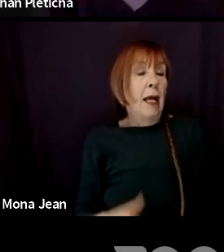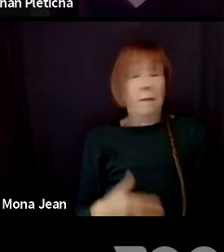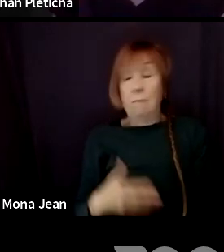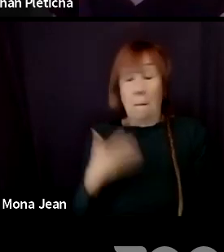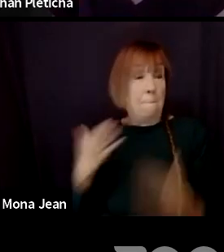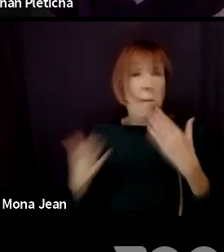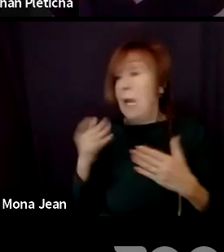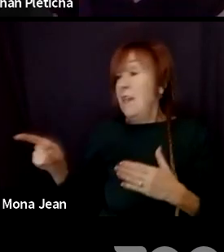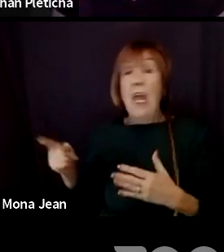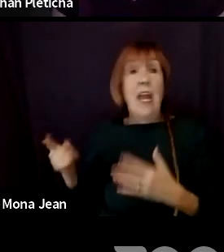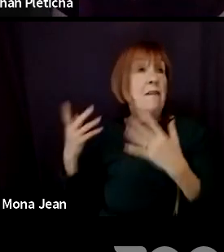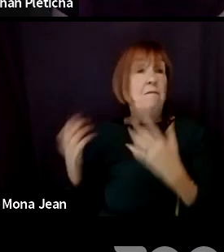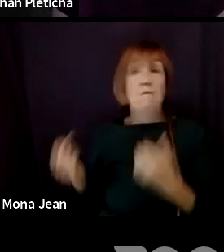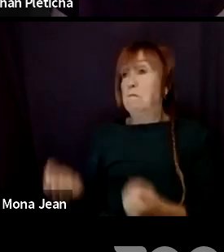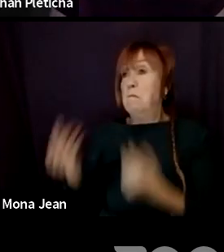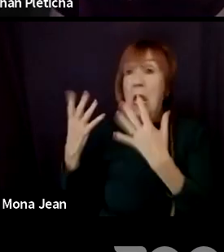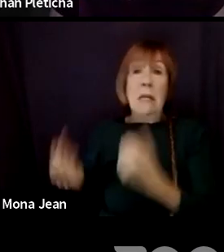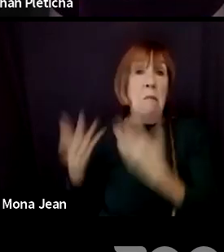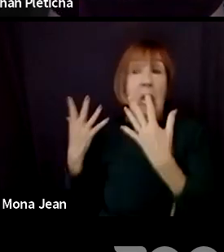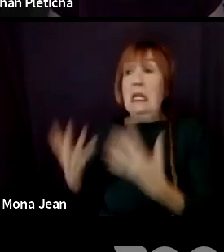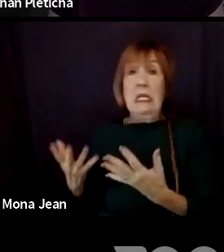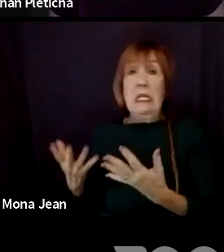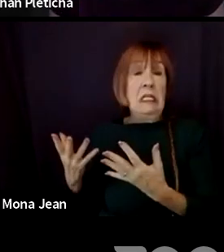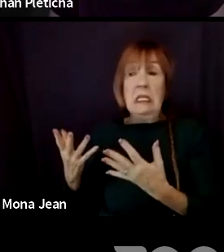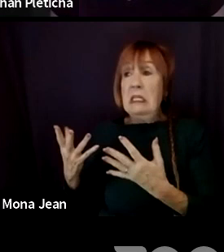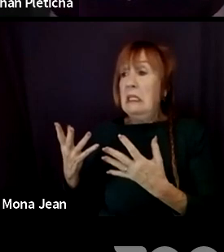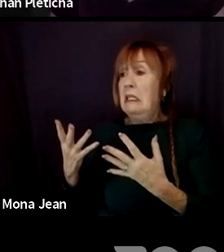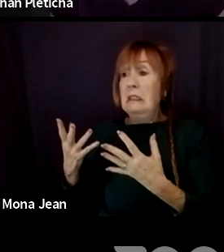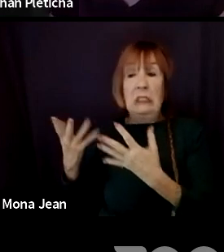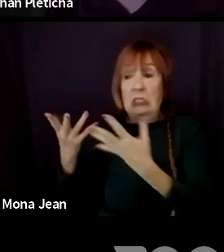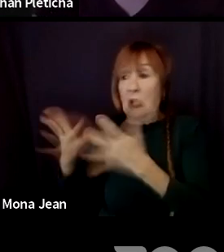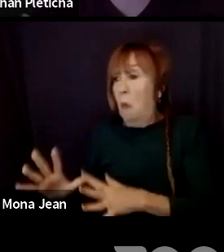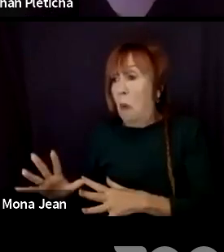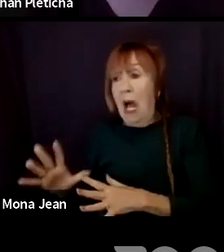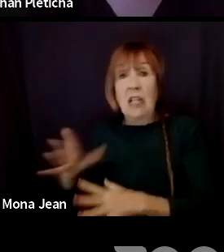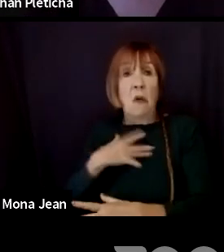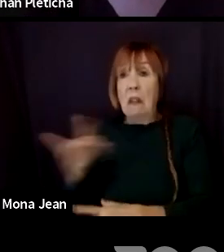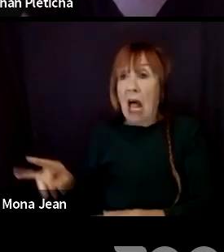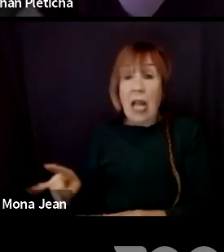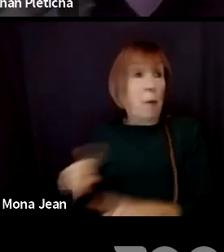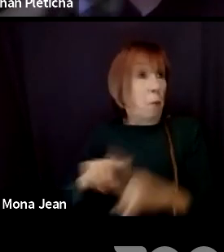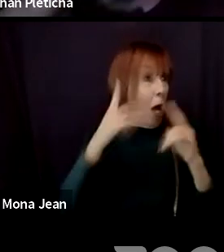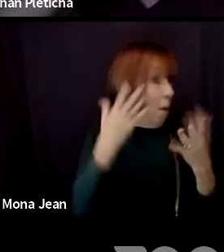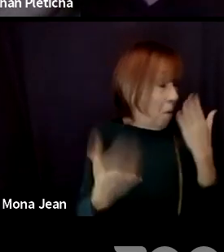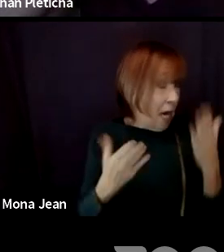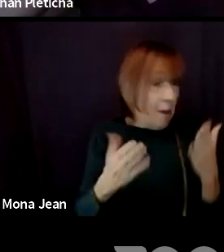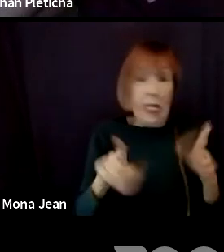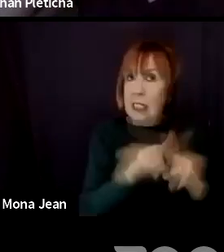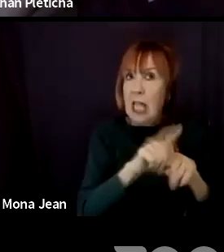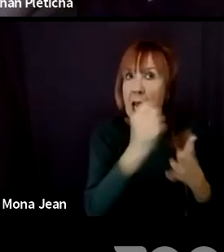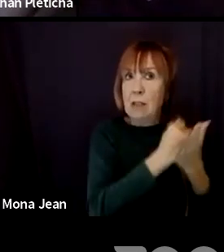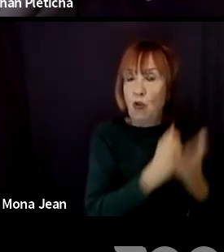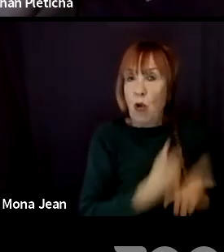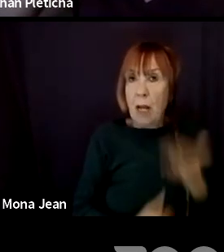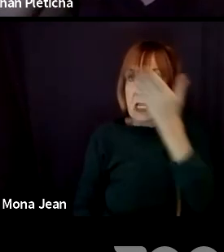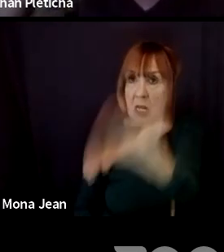and if you send that script to like the agent who used to be a black belt or whatever. They might be like this fucking "Martial Arts Comedies"